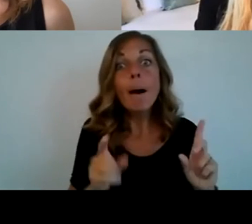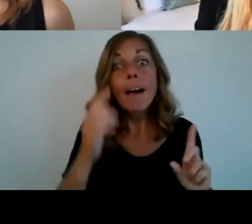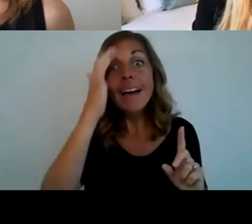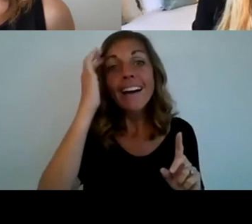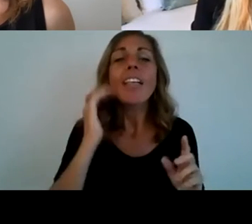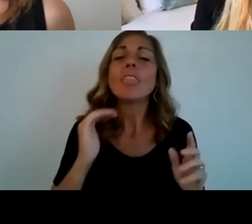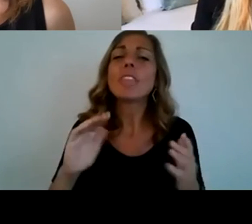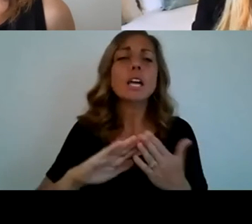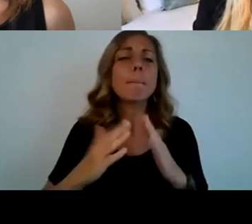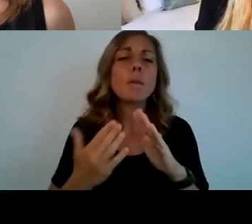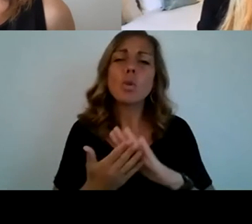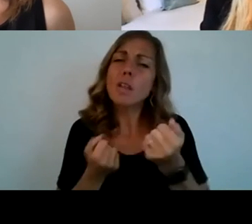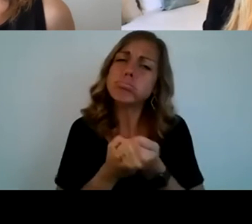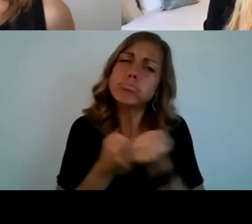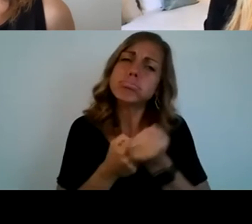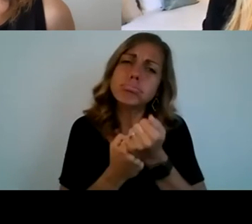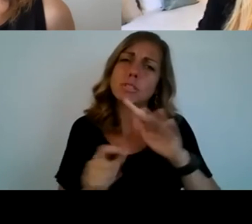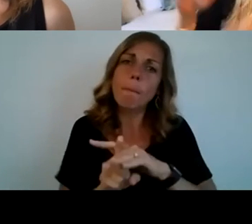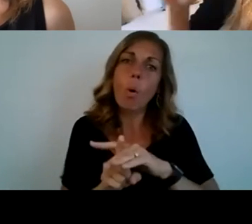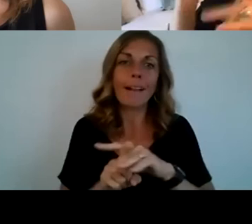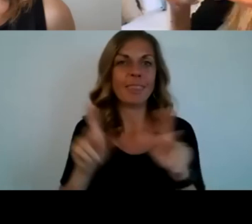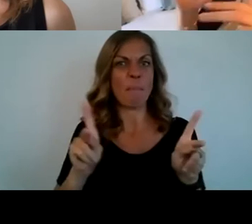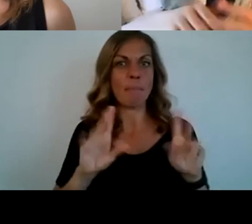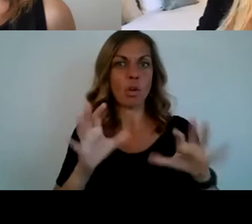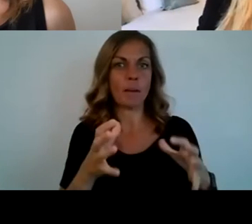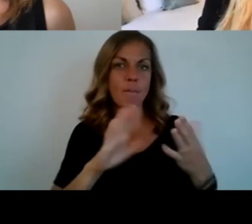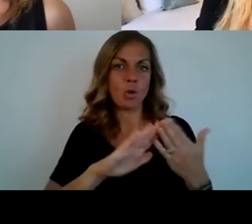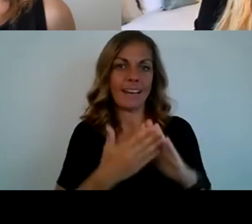been phenomenal. Now every single person out there is typing away at their their return